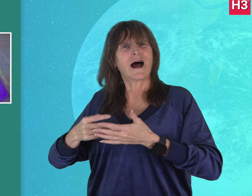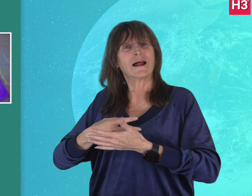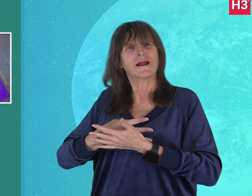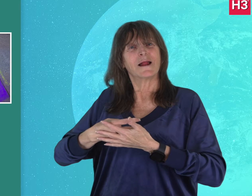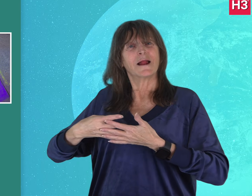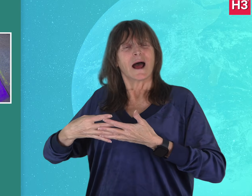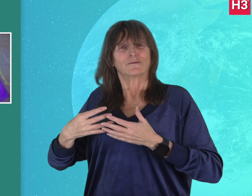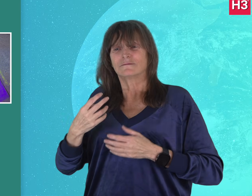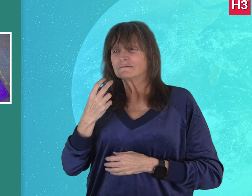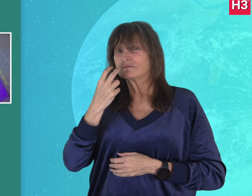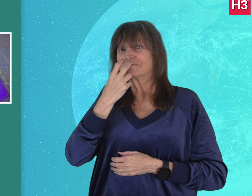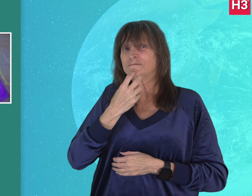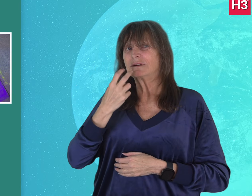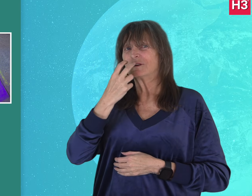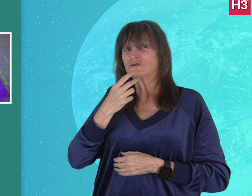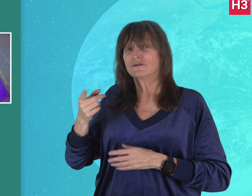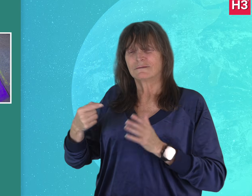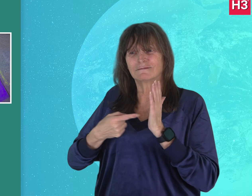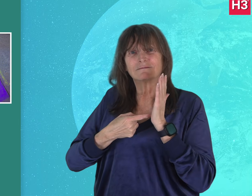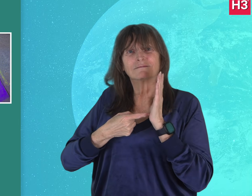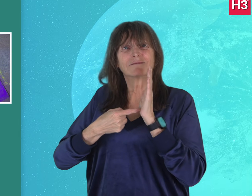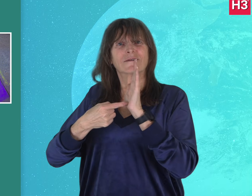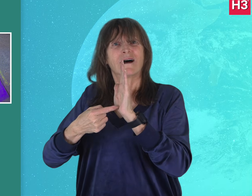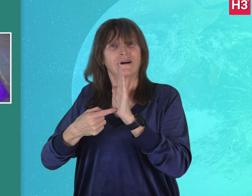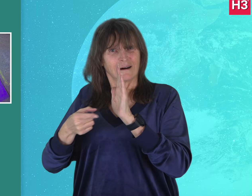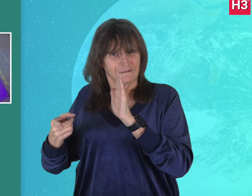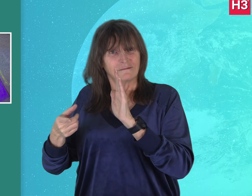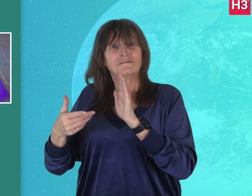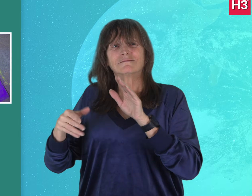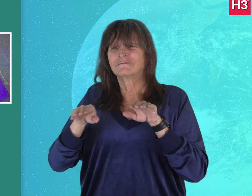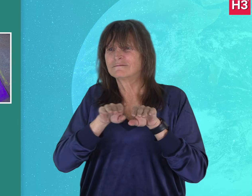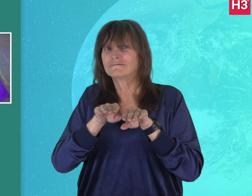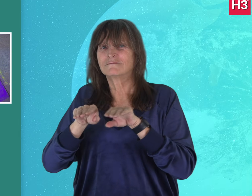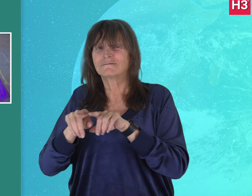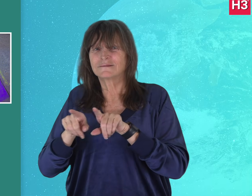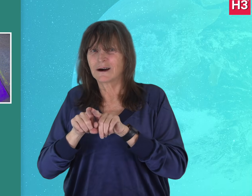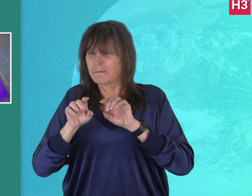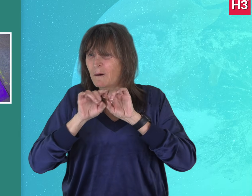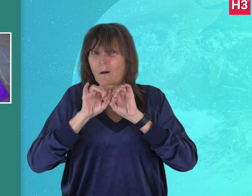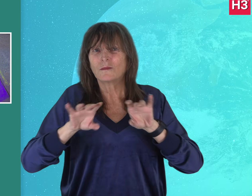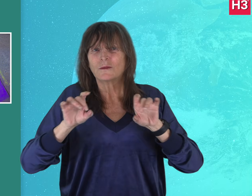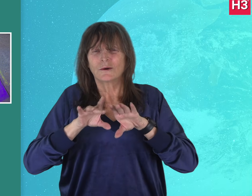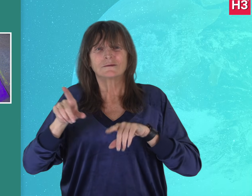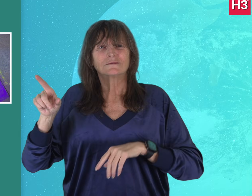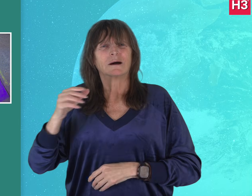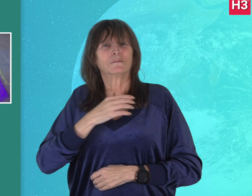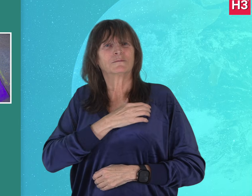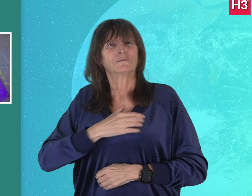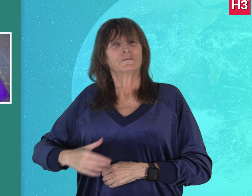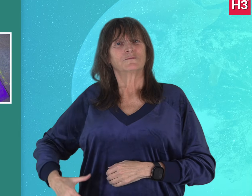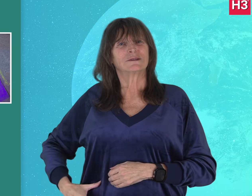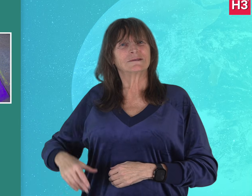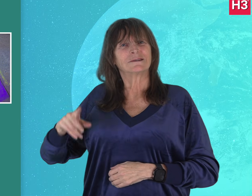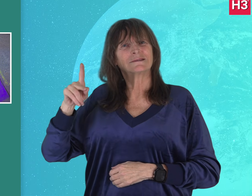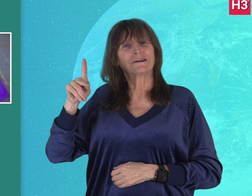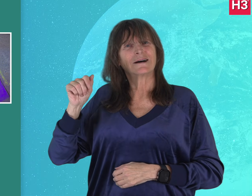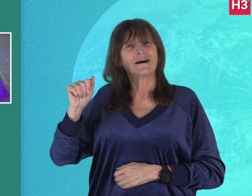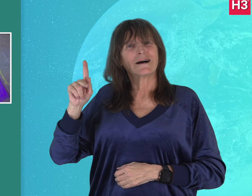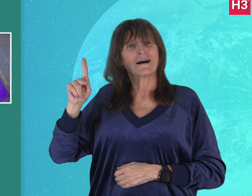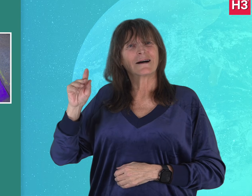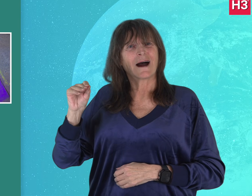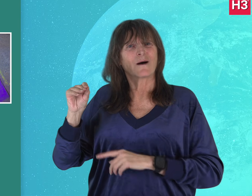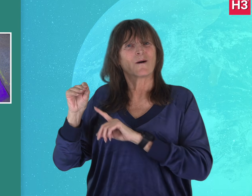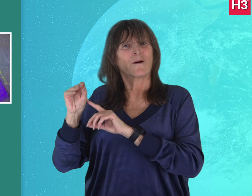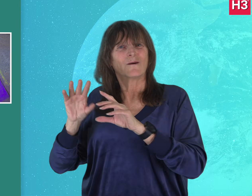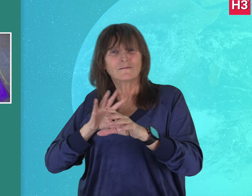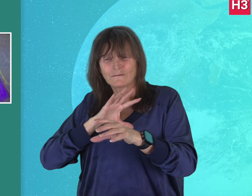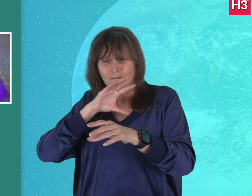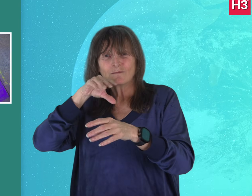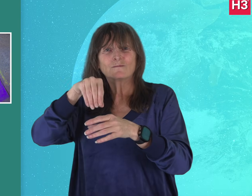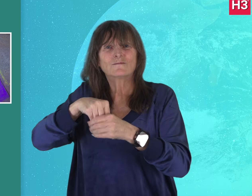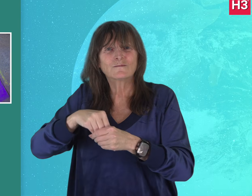Japan’s Sign Language Speech Contest also made news when Princess Kako